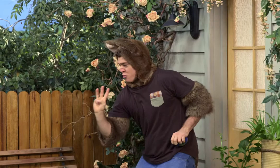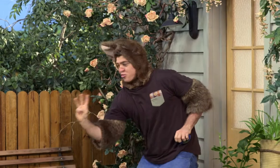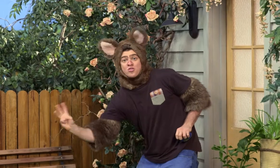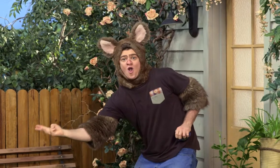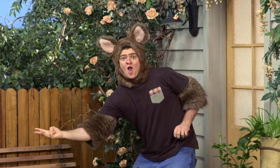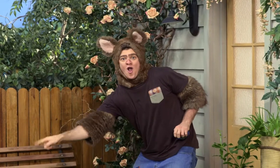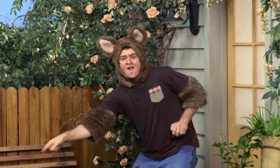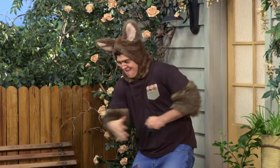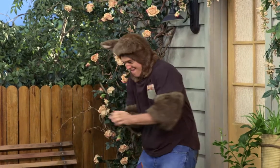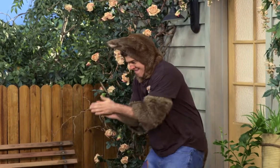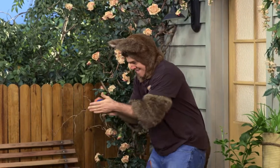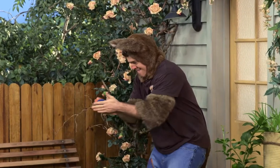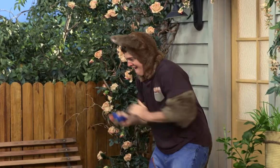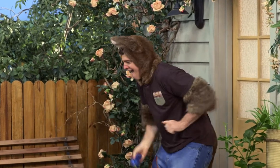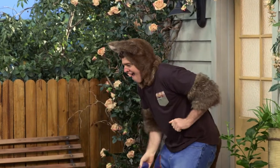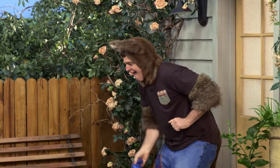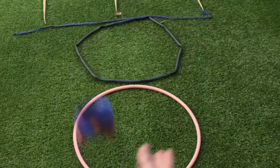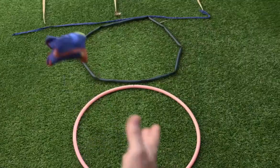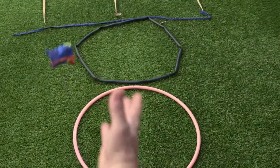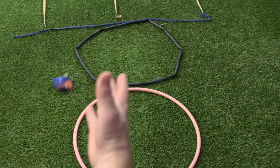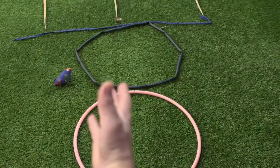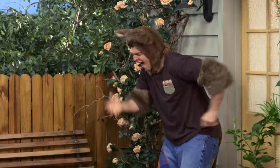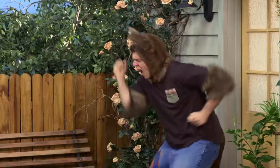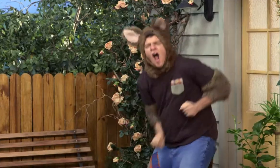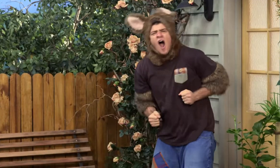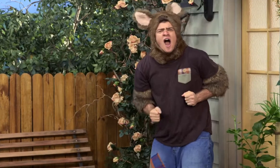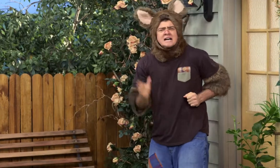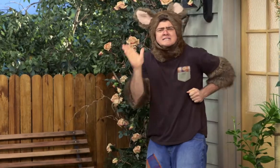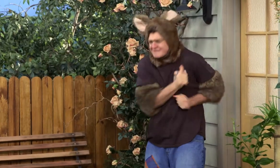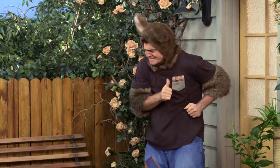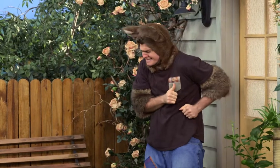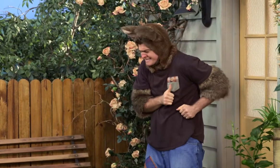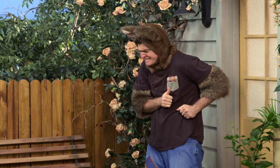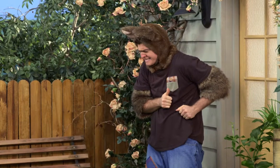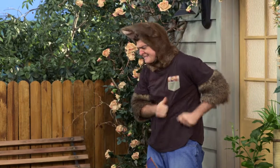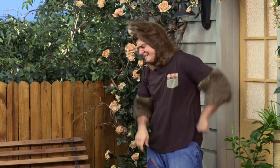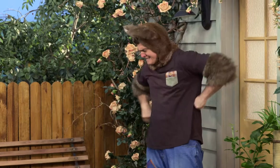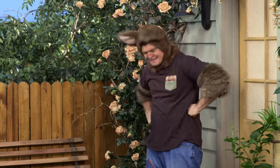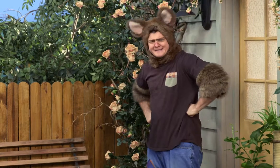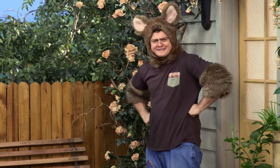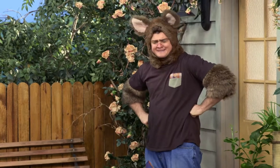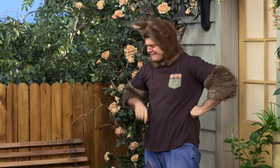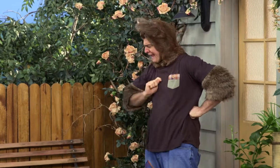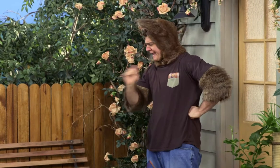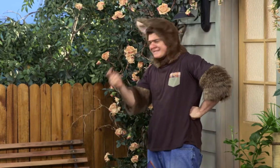I'm now going to throw it into the third hoop. Oh, I missed! Oh.